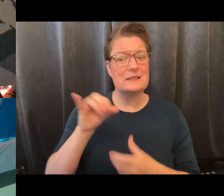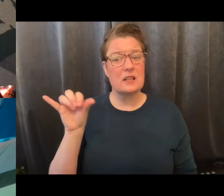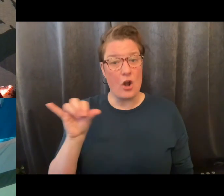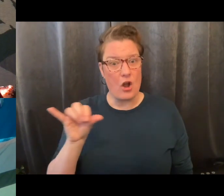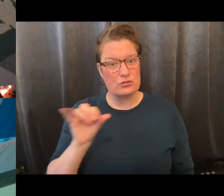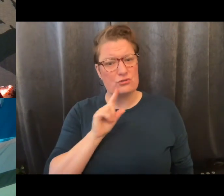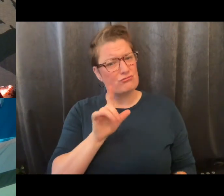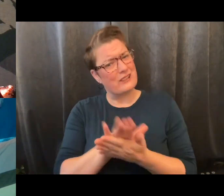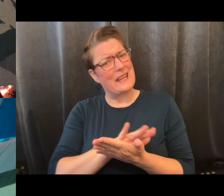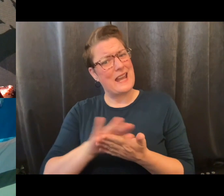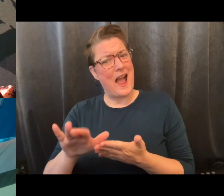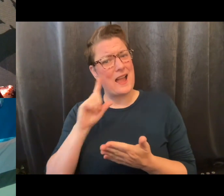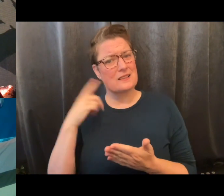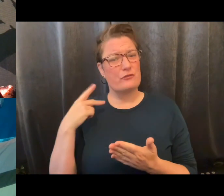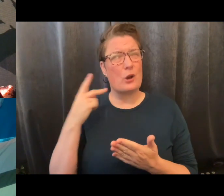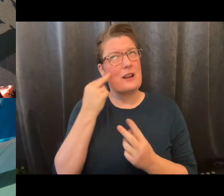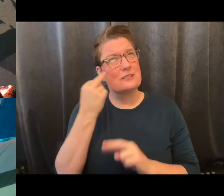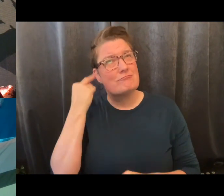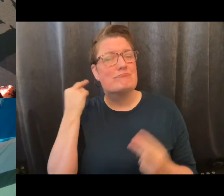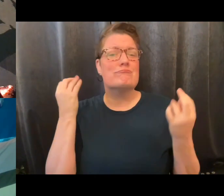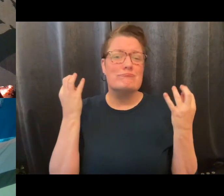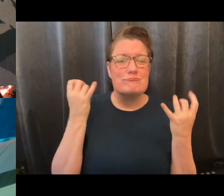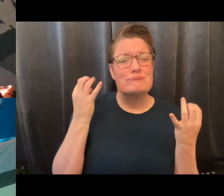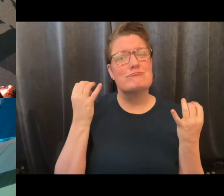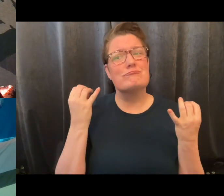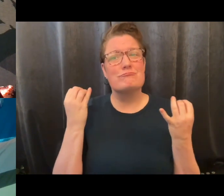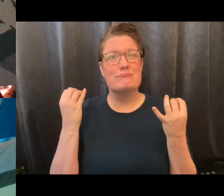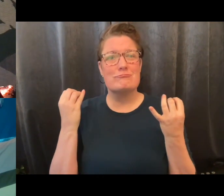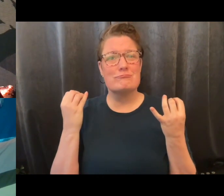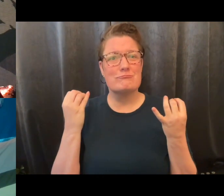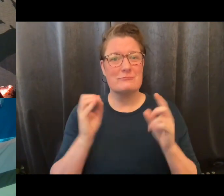to kind of like reflect back on all of the resources that we've put